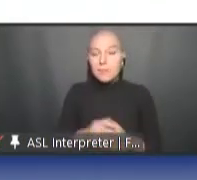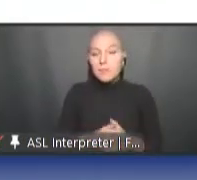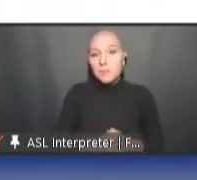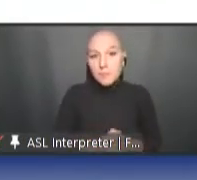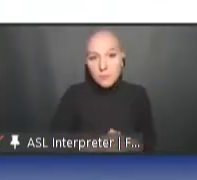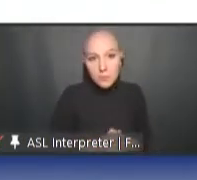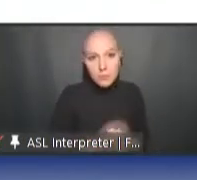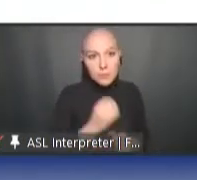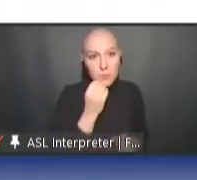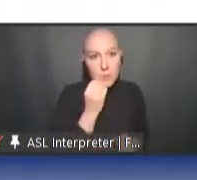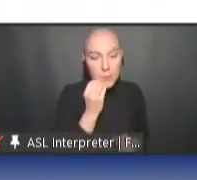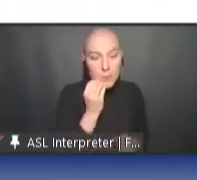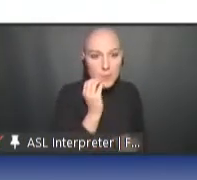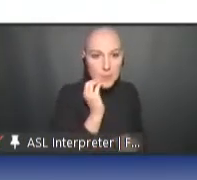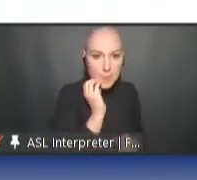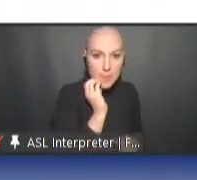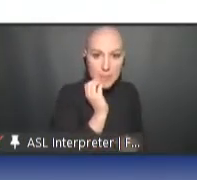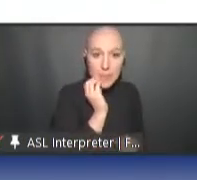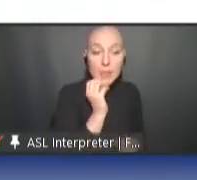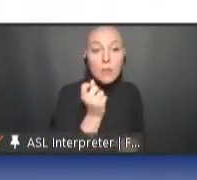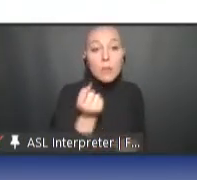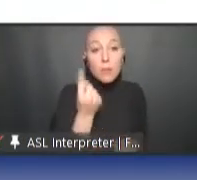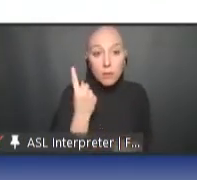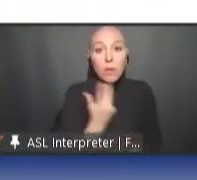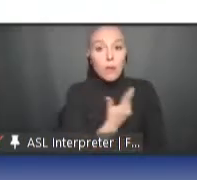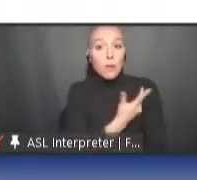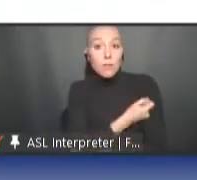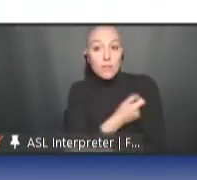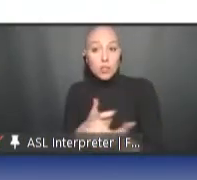While vaccination requirements be appropriate in all workplaces, I want to highlight four settings